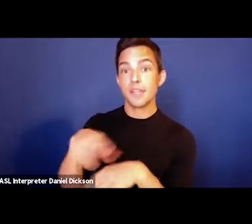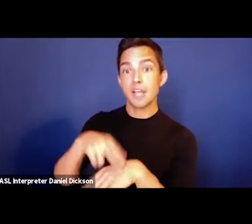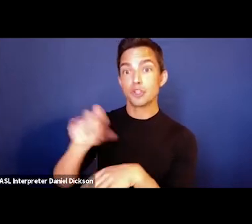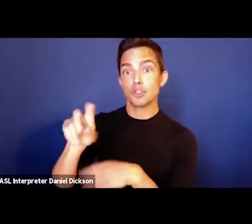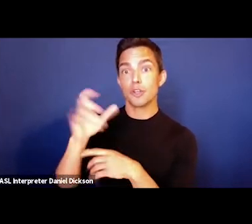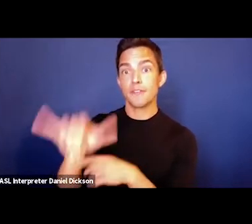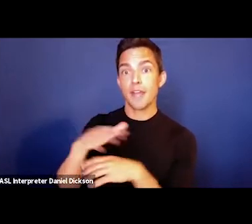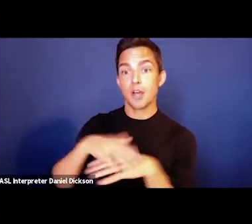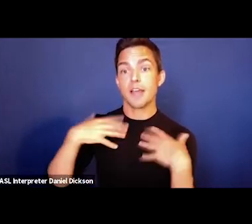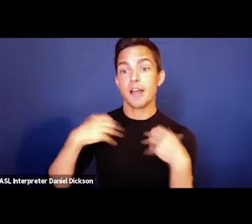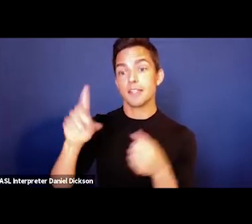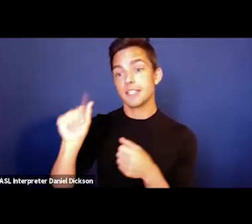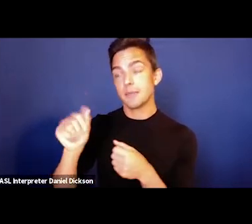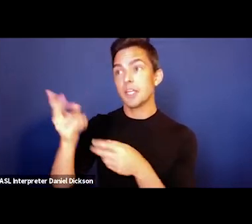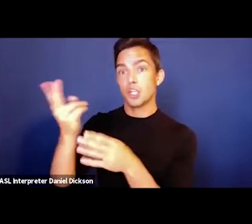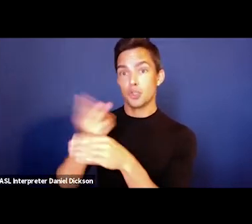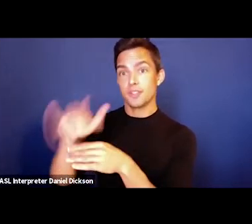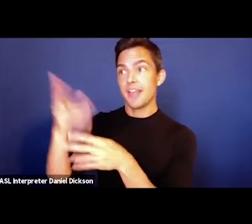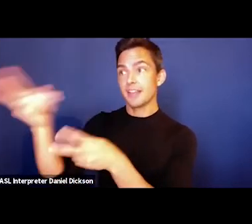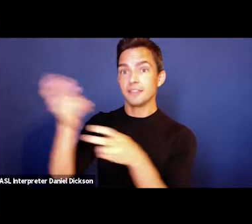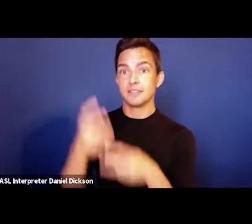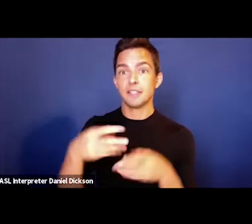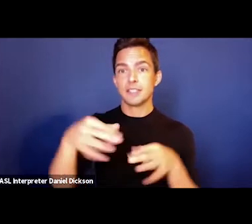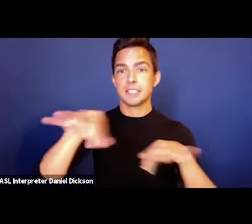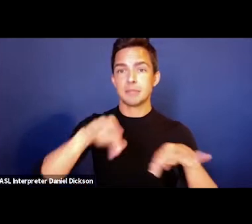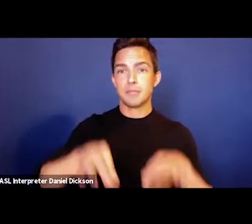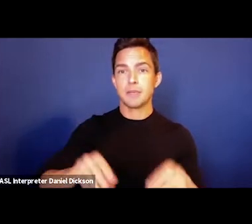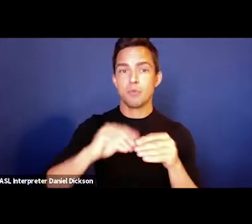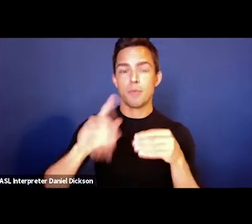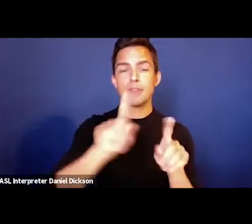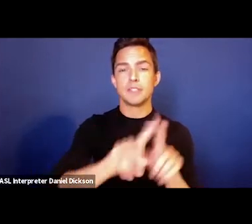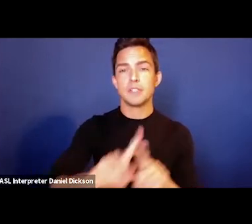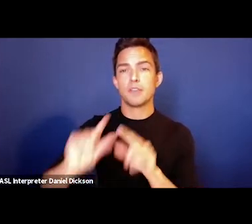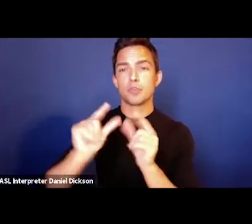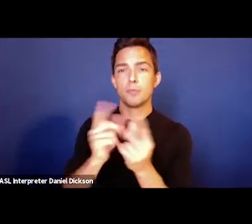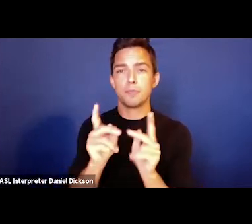disability to delve into the experiences of different groups of people with disabilities